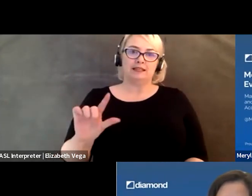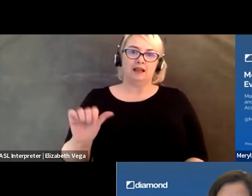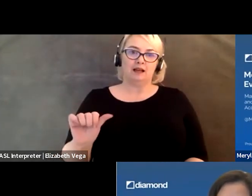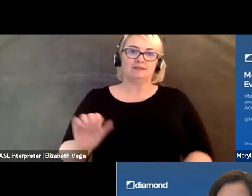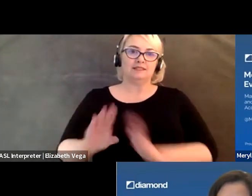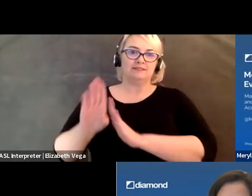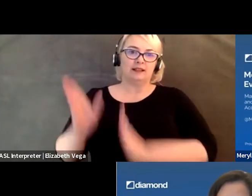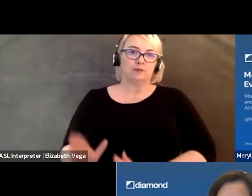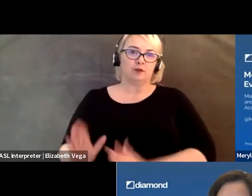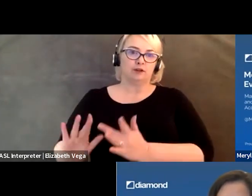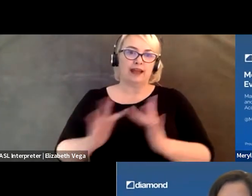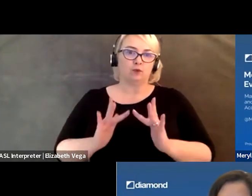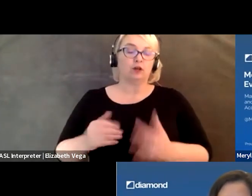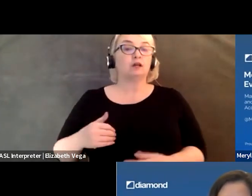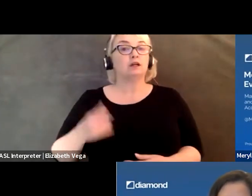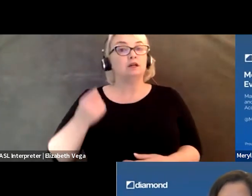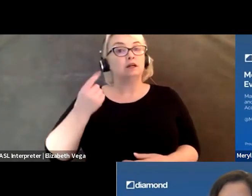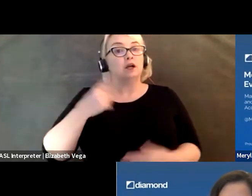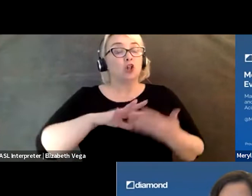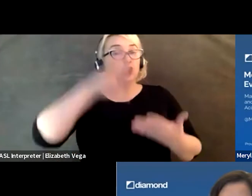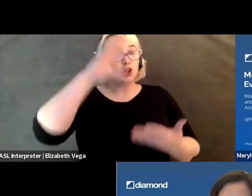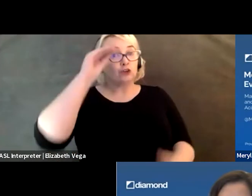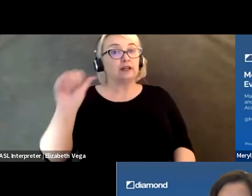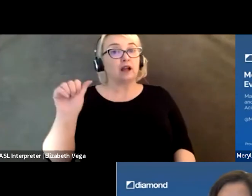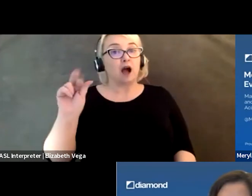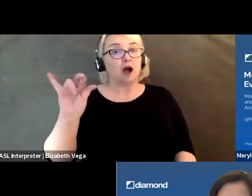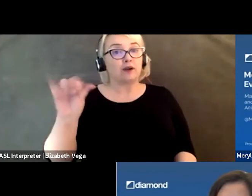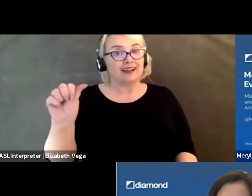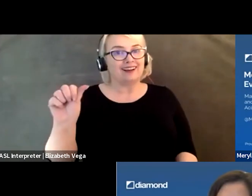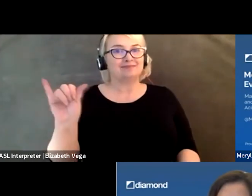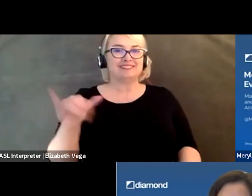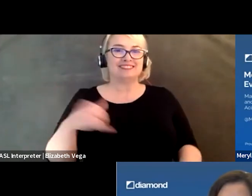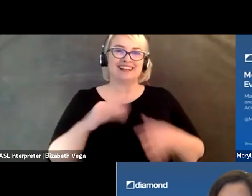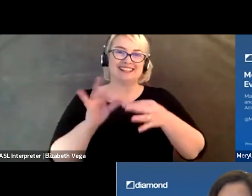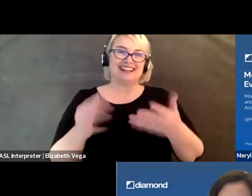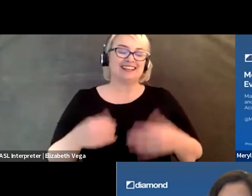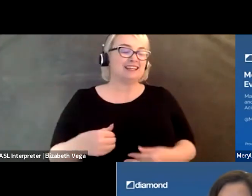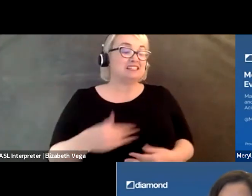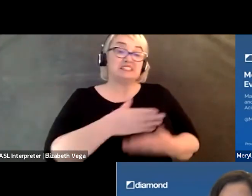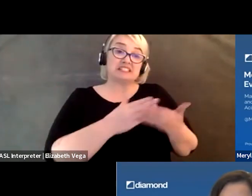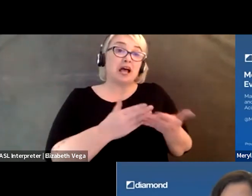But I'm learning ARIA, you know, like I said, some is straightforward, but some is not.